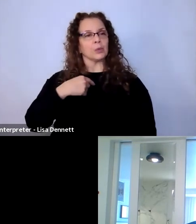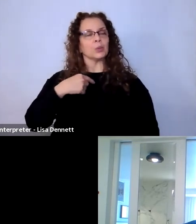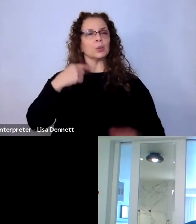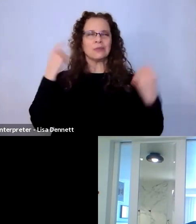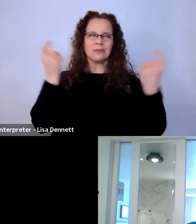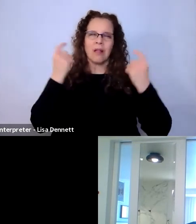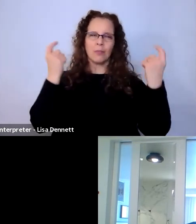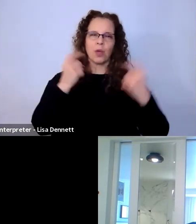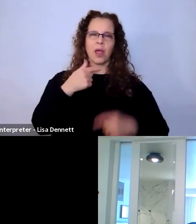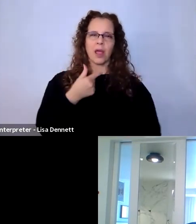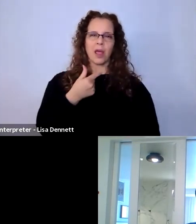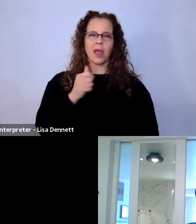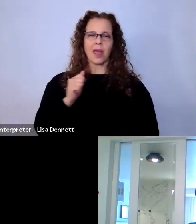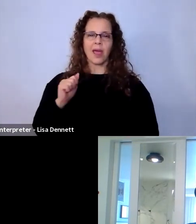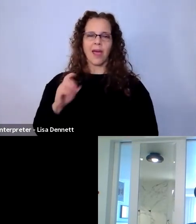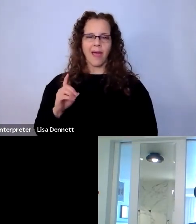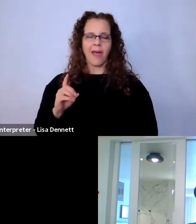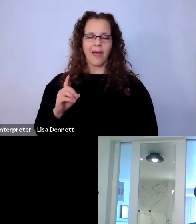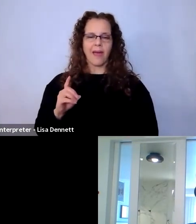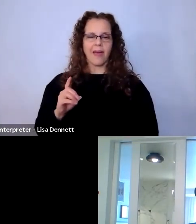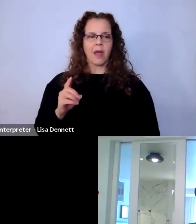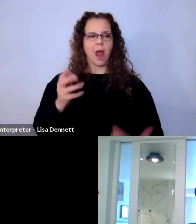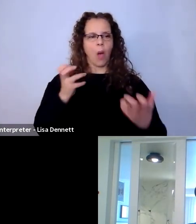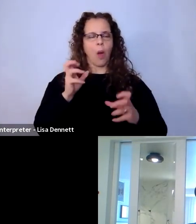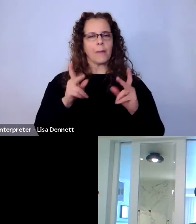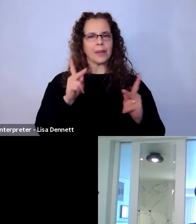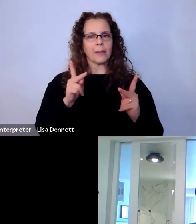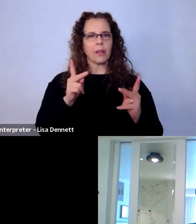who, who is at all just curious about getting into the digital accessibility.